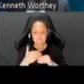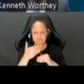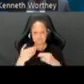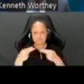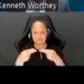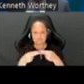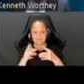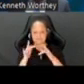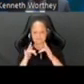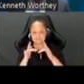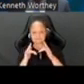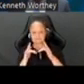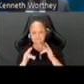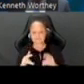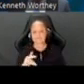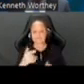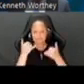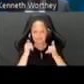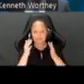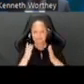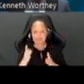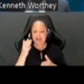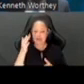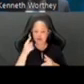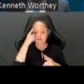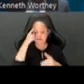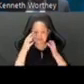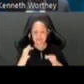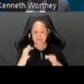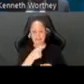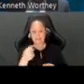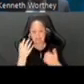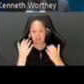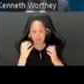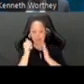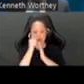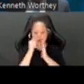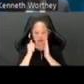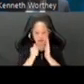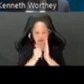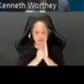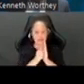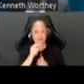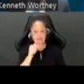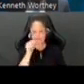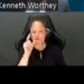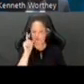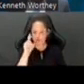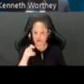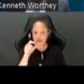Next slide. Players can decide if they want an account. You don't need an account to play.